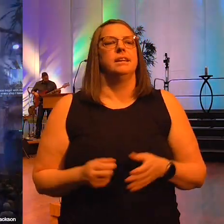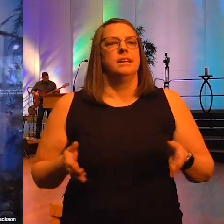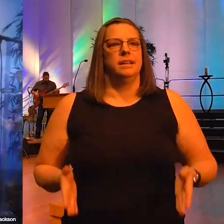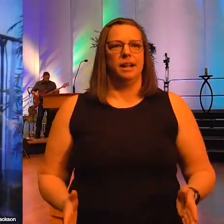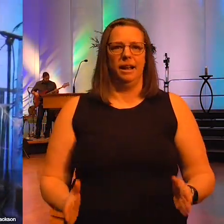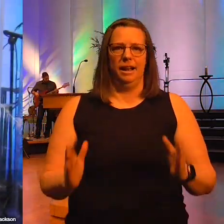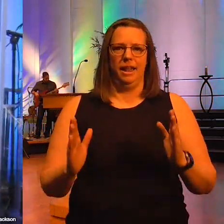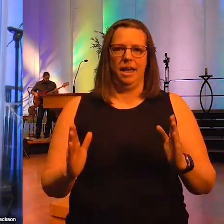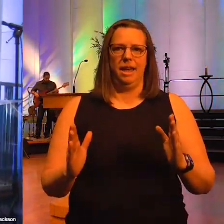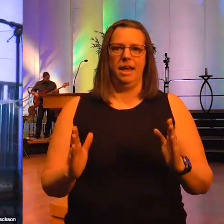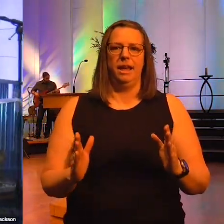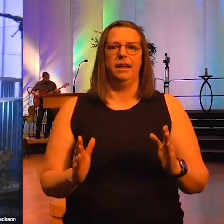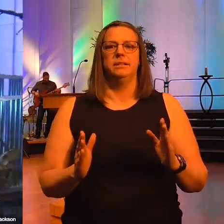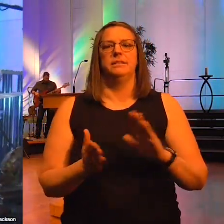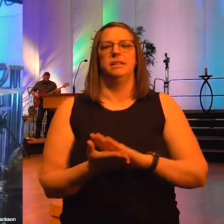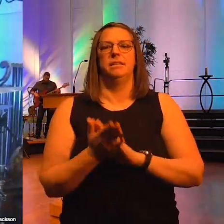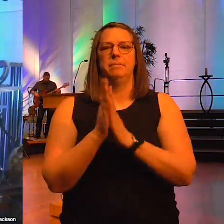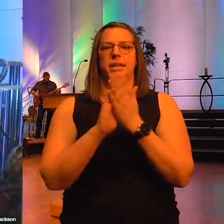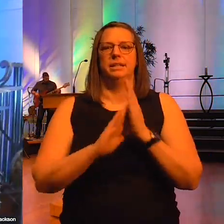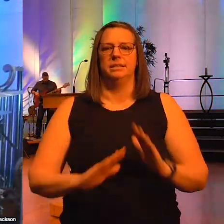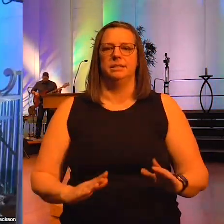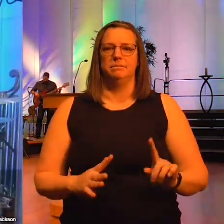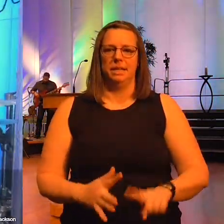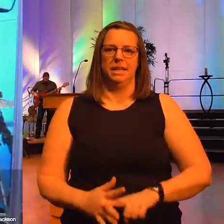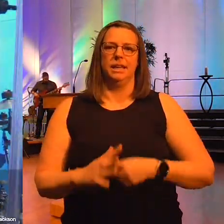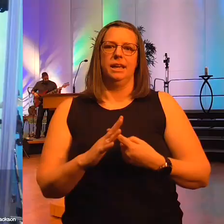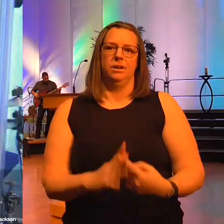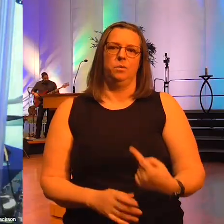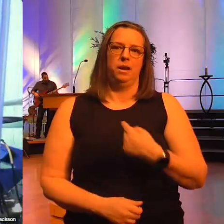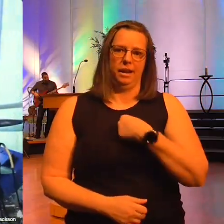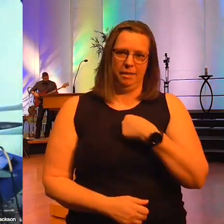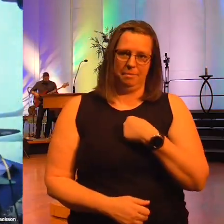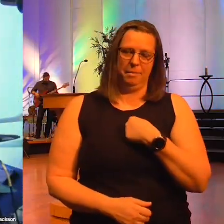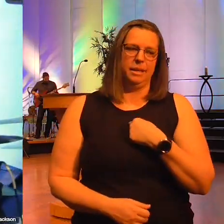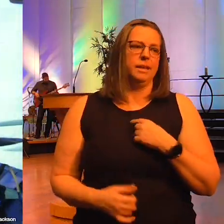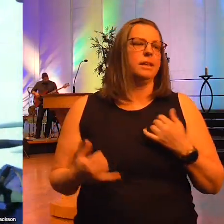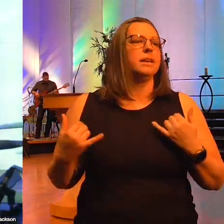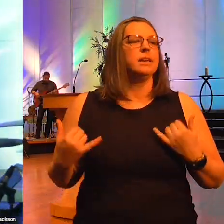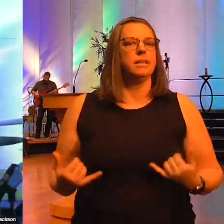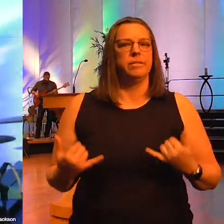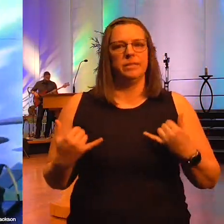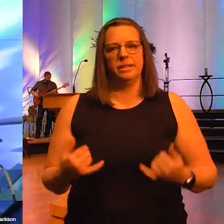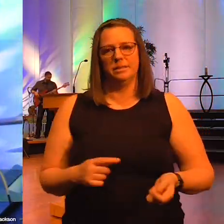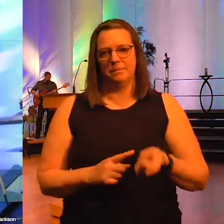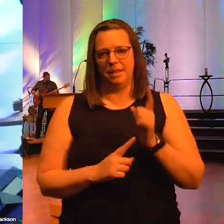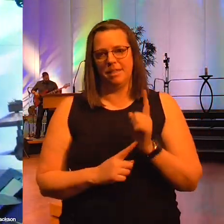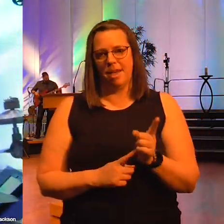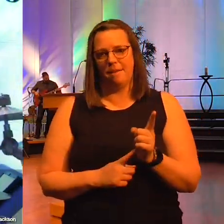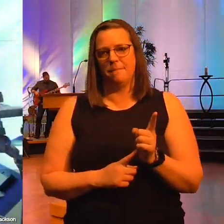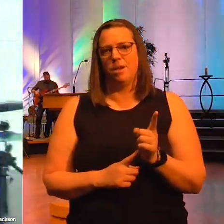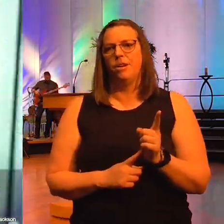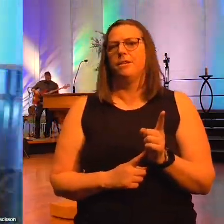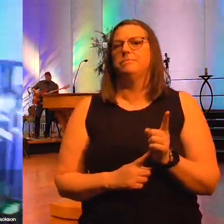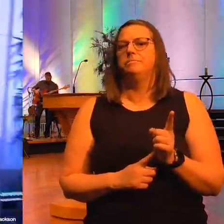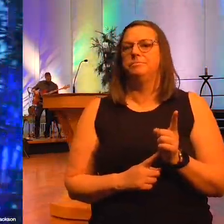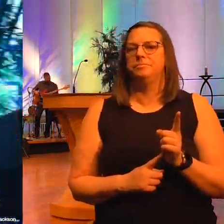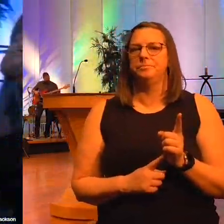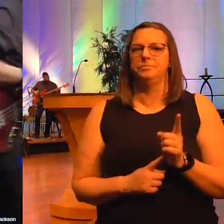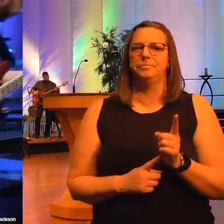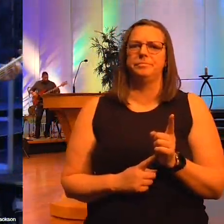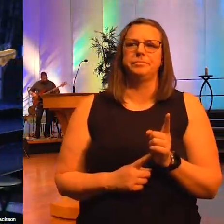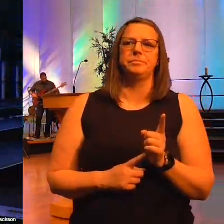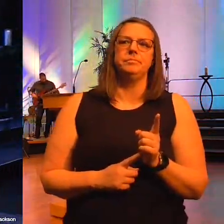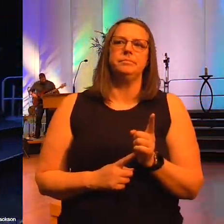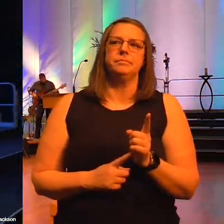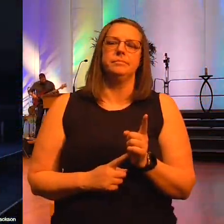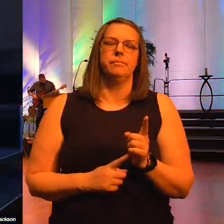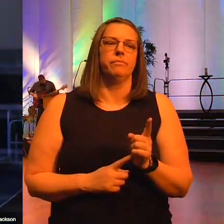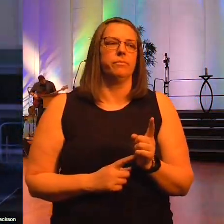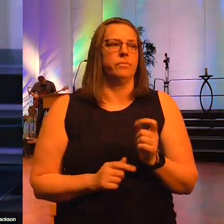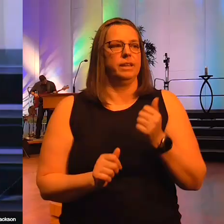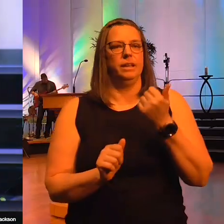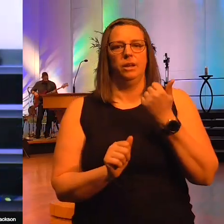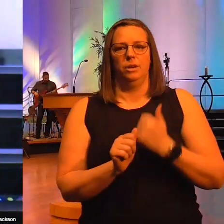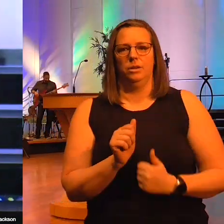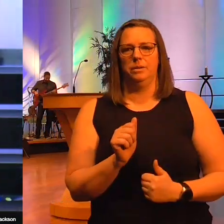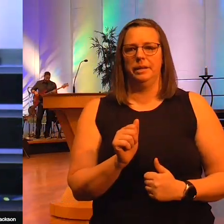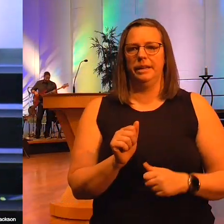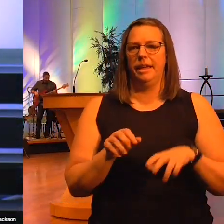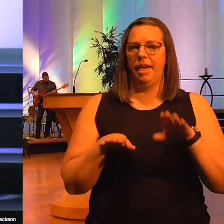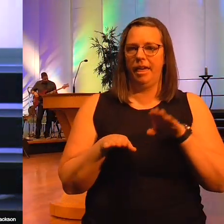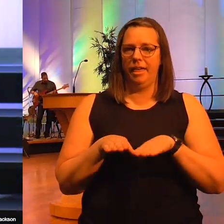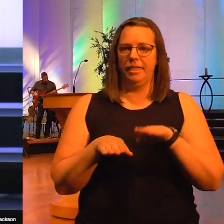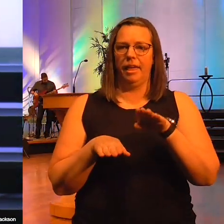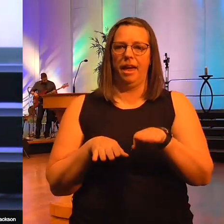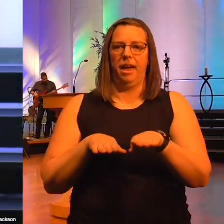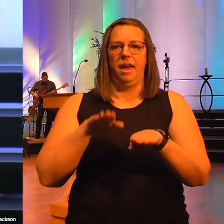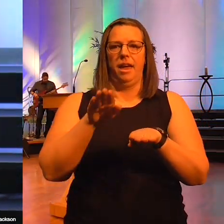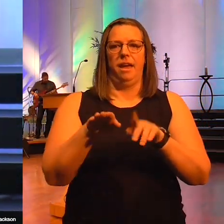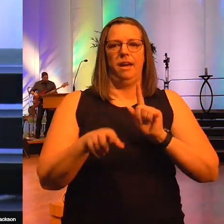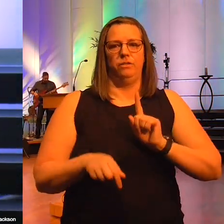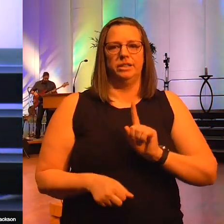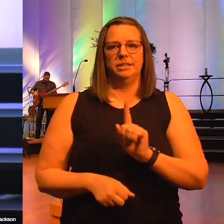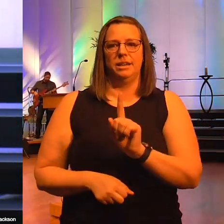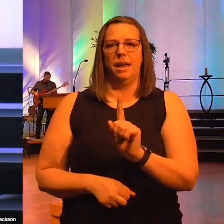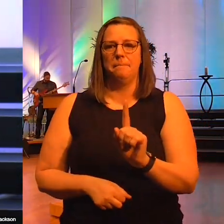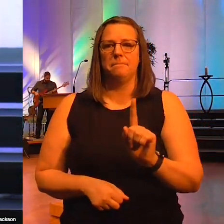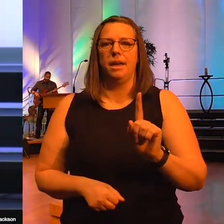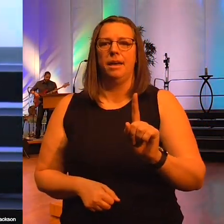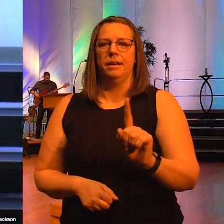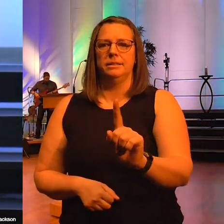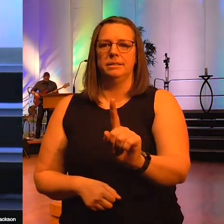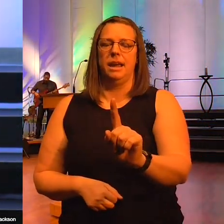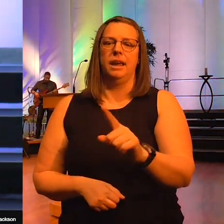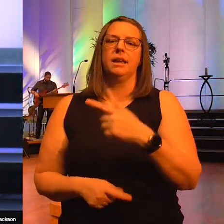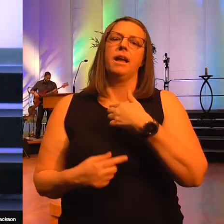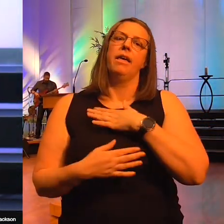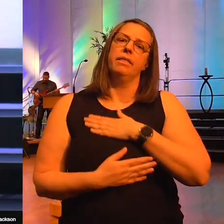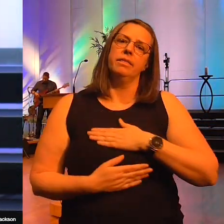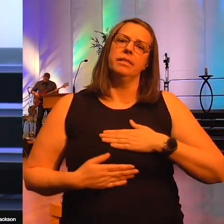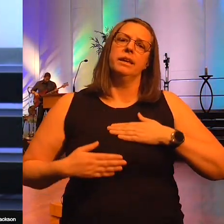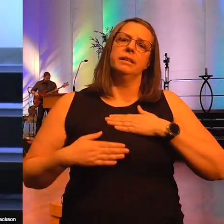let peace begin with me let this be the moment now with every step I take let this be my